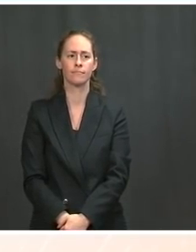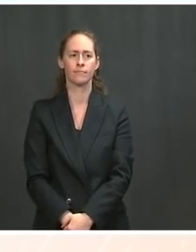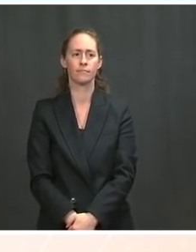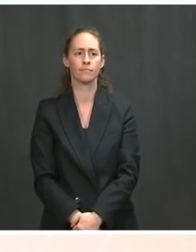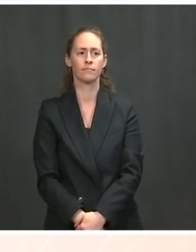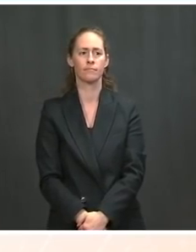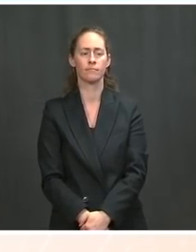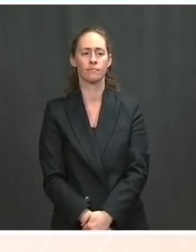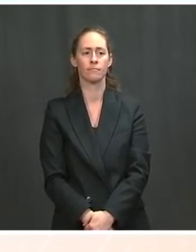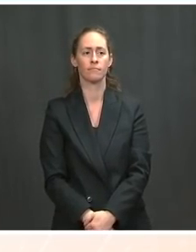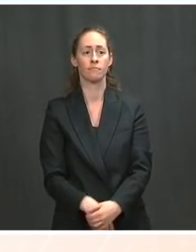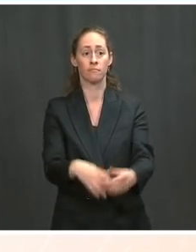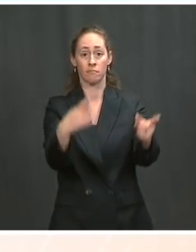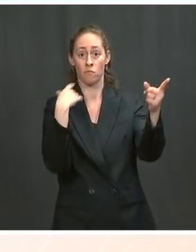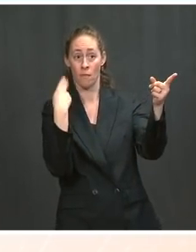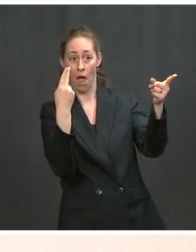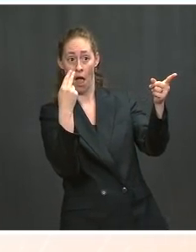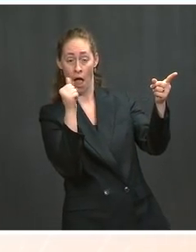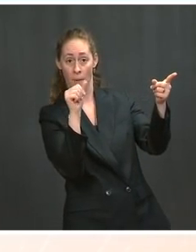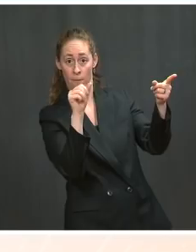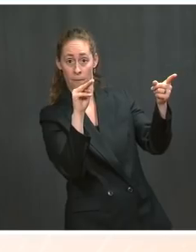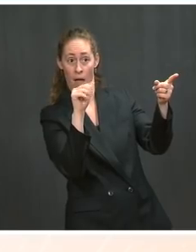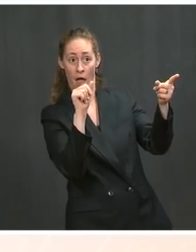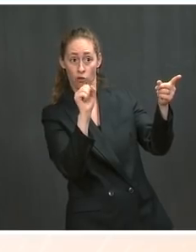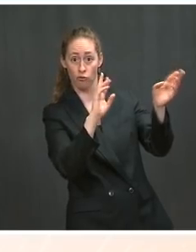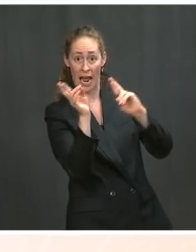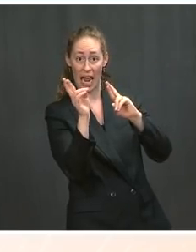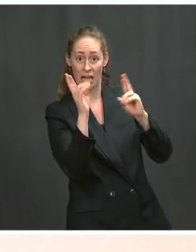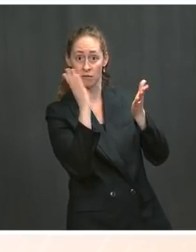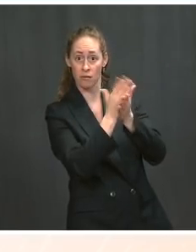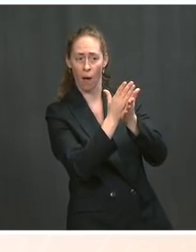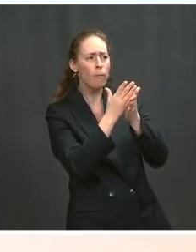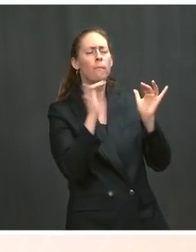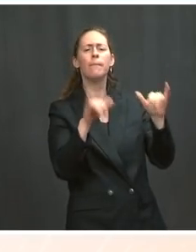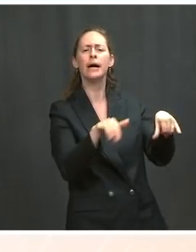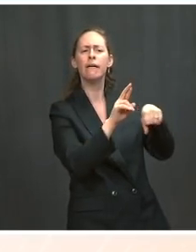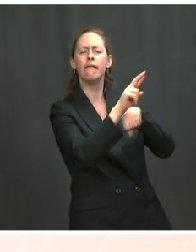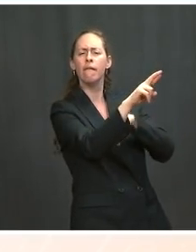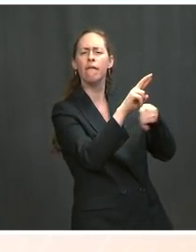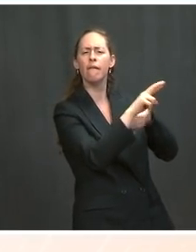But they are important, you know, communicators with Hamas.